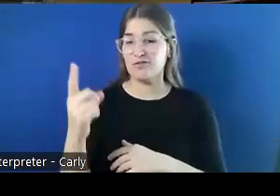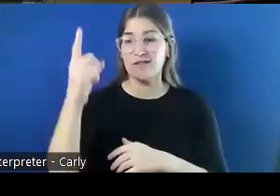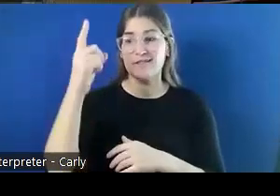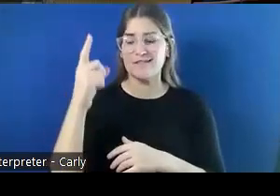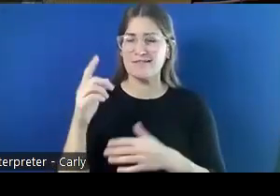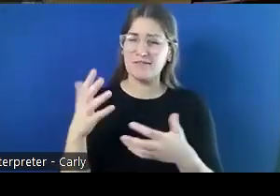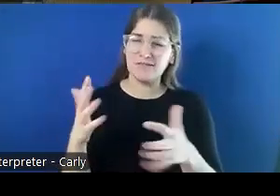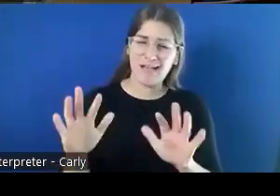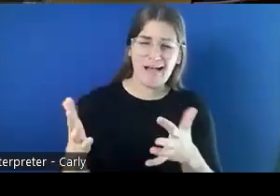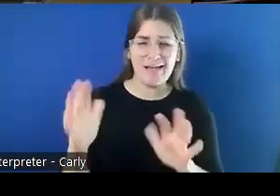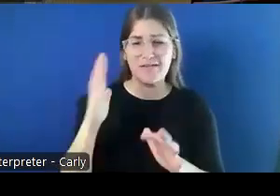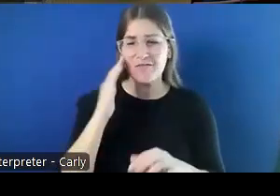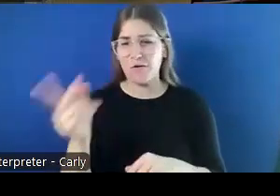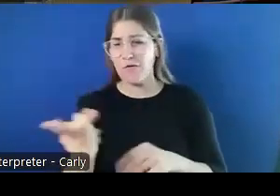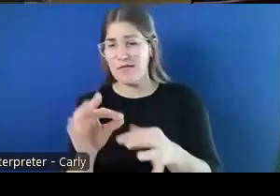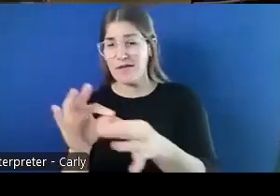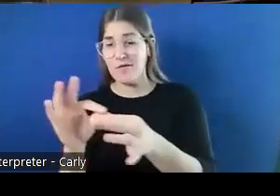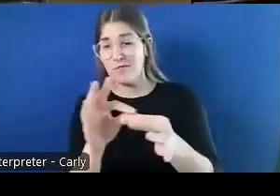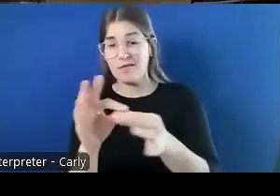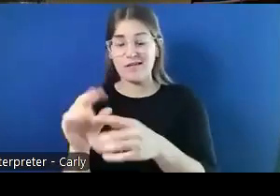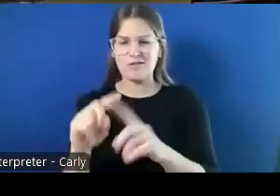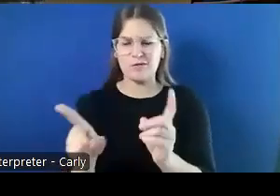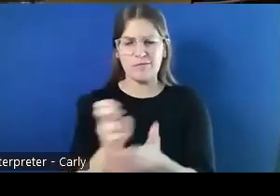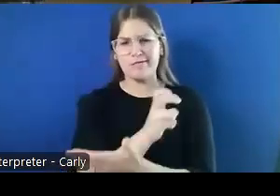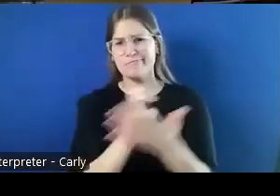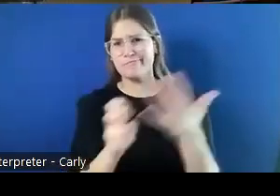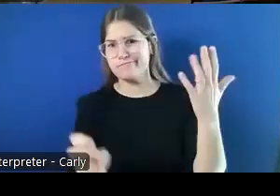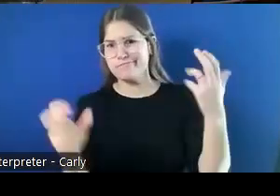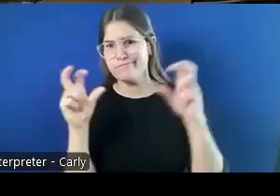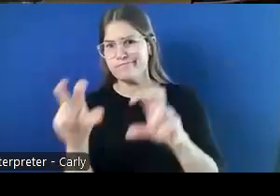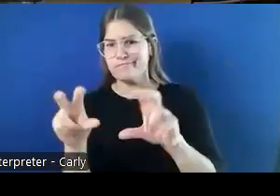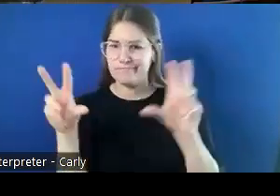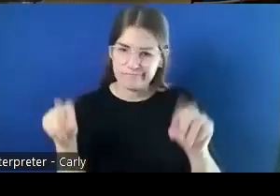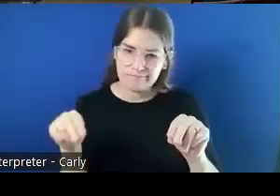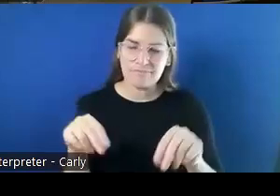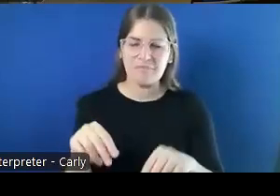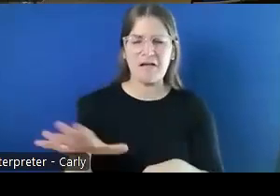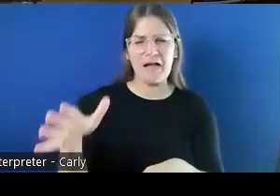what the Dynamics are but you're not really that you know you don't you don't quite get it yet and